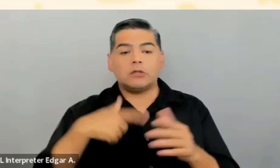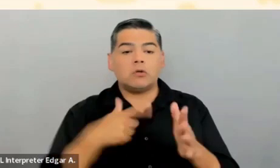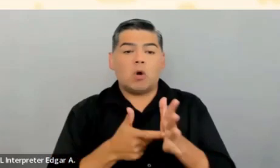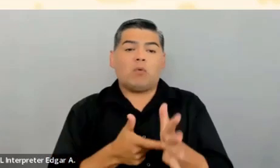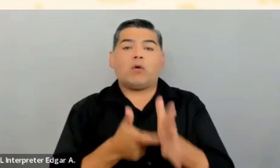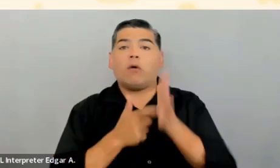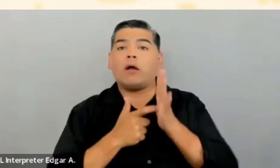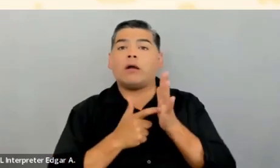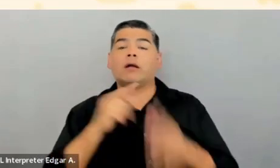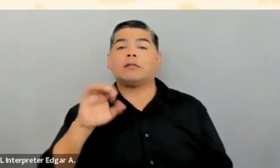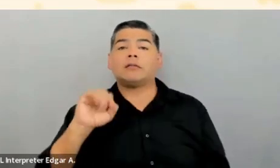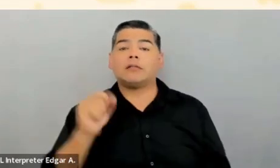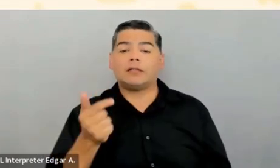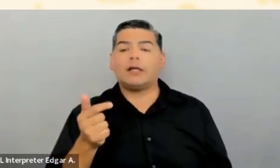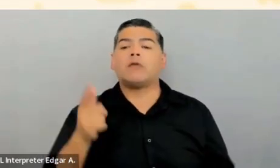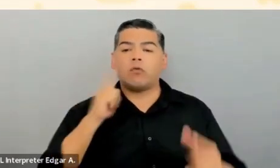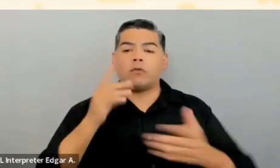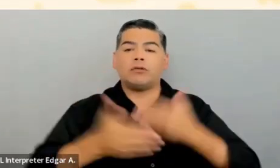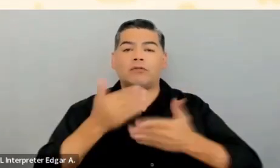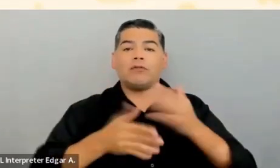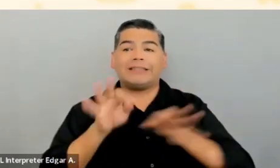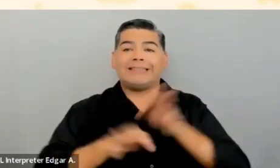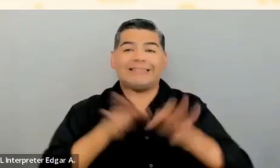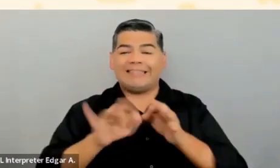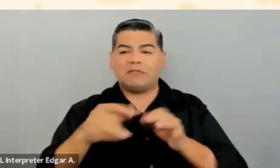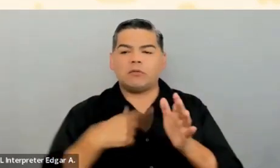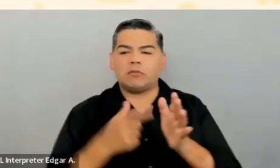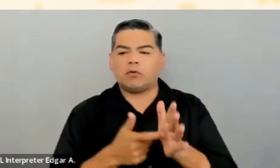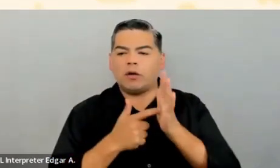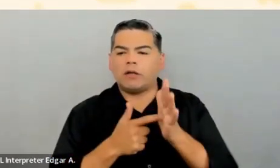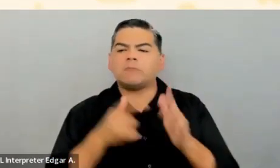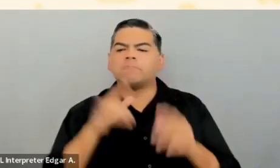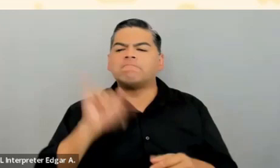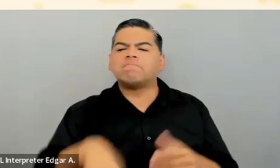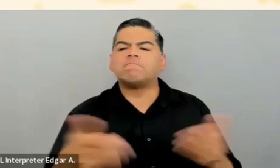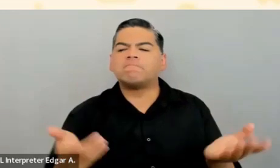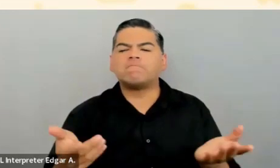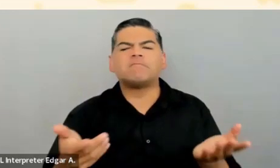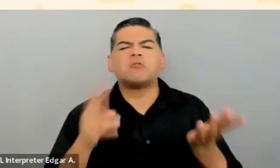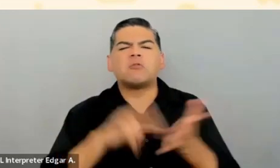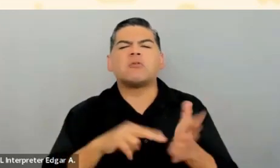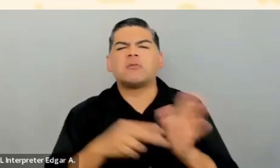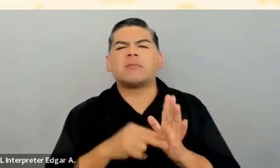and we're actually going to go through and explain what this required tag is, what it means within your theme,